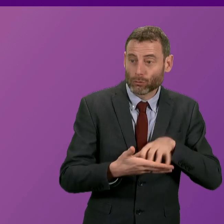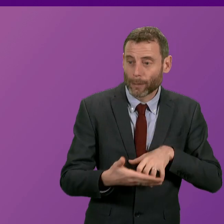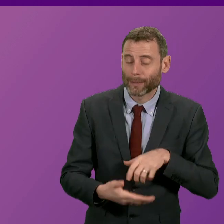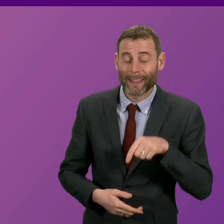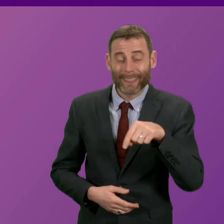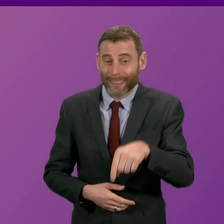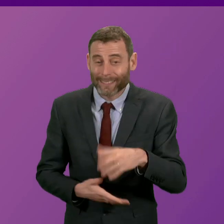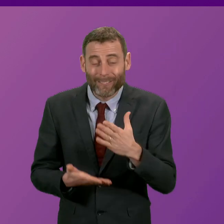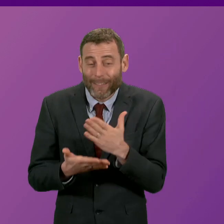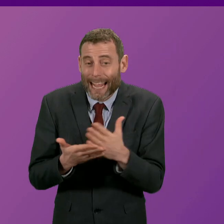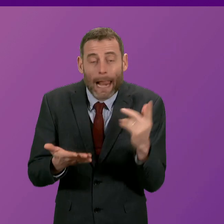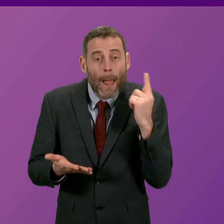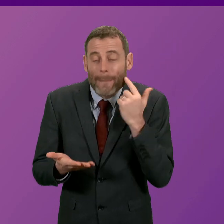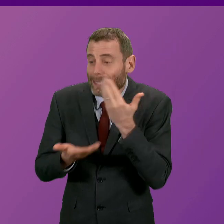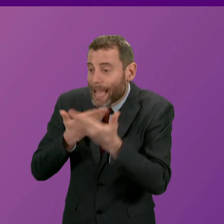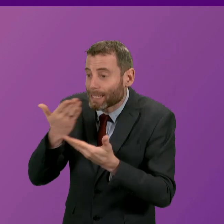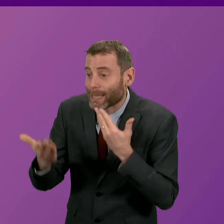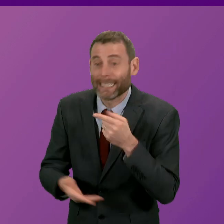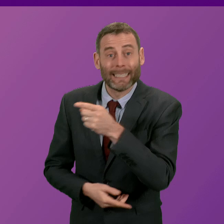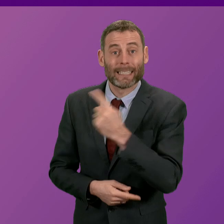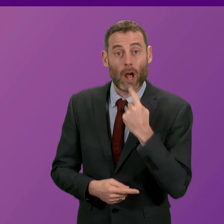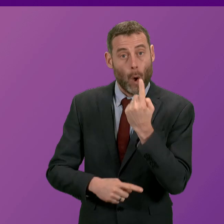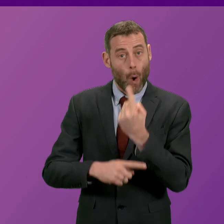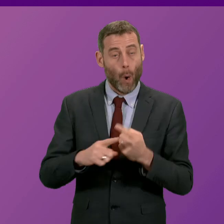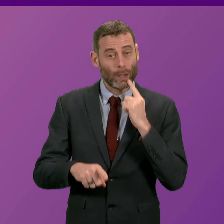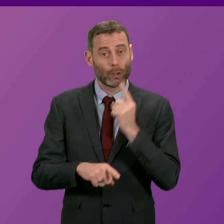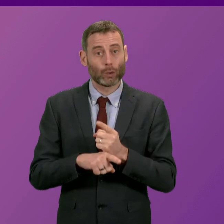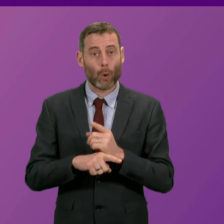Mr Sarwar said that I have talked only about inputs, but I have talked about the outcomes